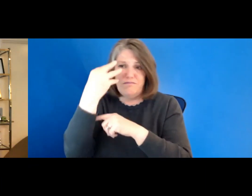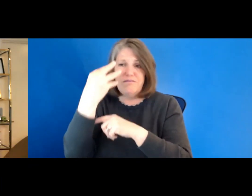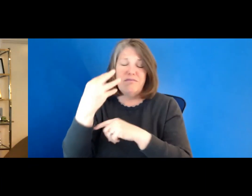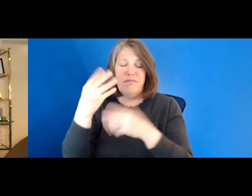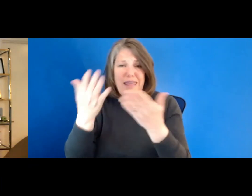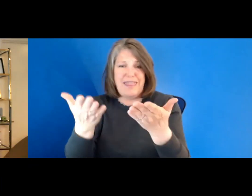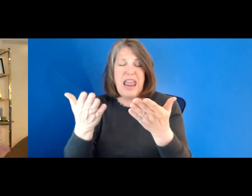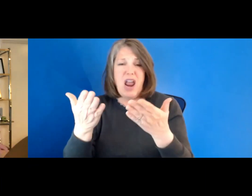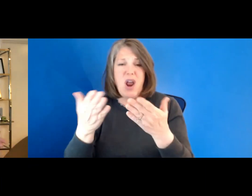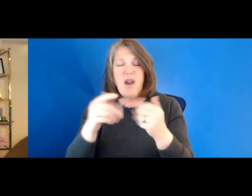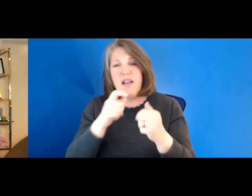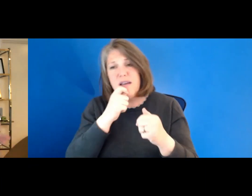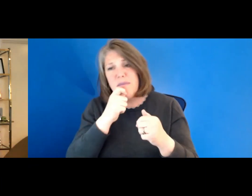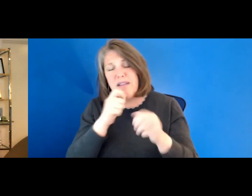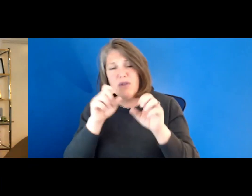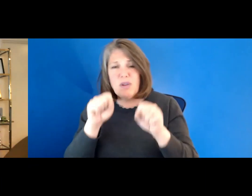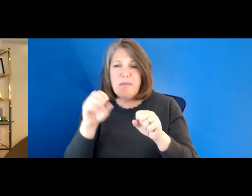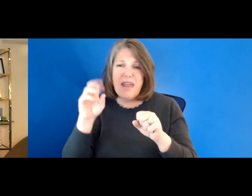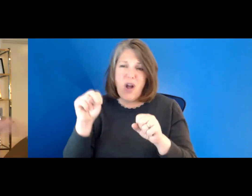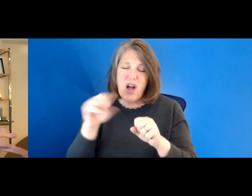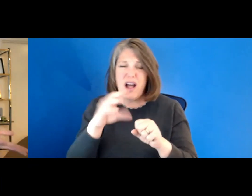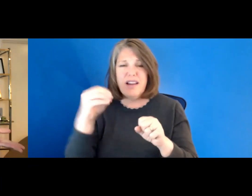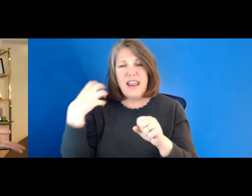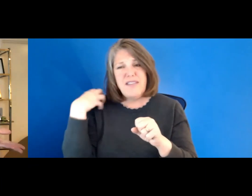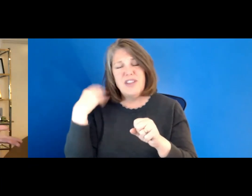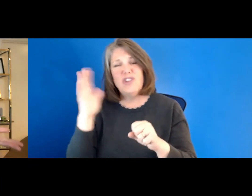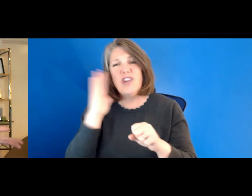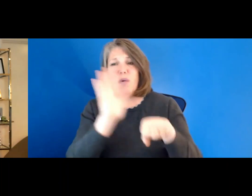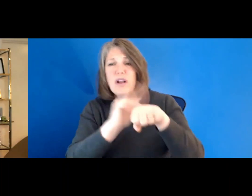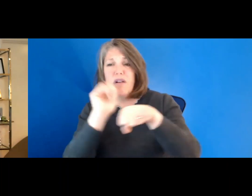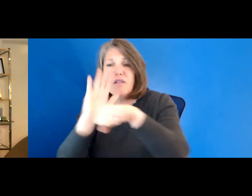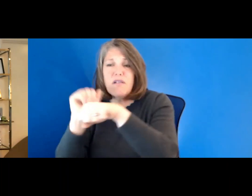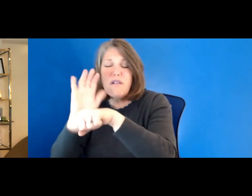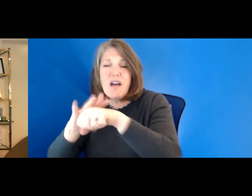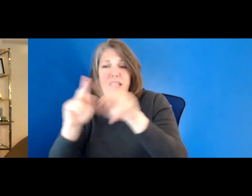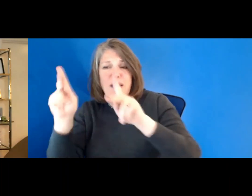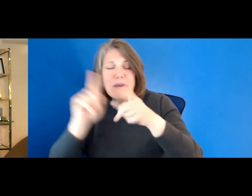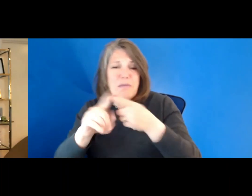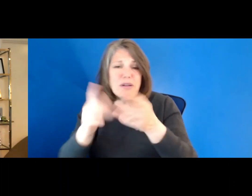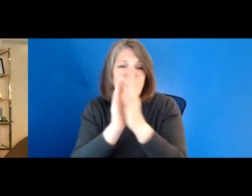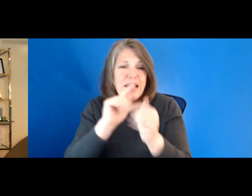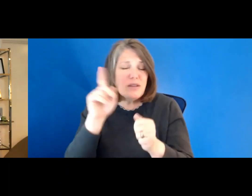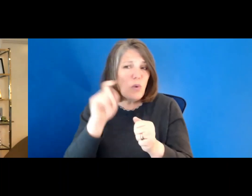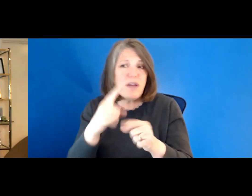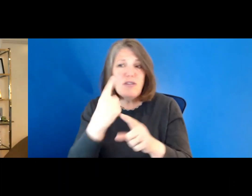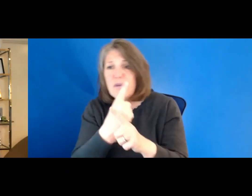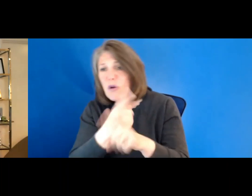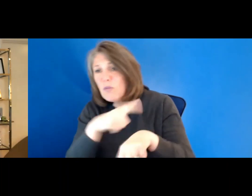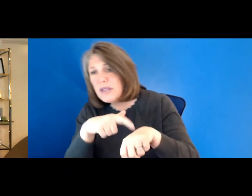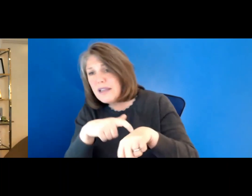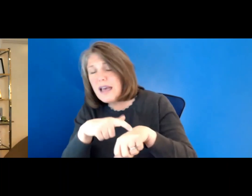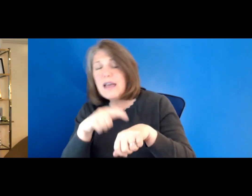microphones can be on 17:44:20 in the chair would call upon people to ask questions at the appropriate time. If that's happening.